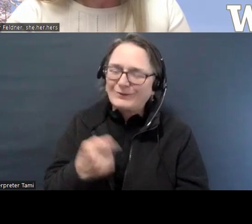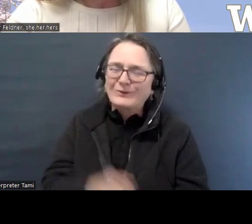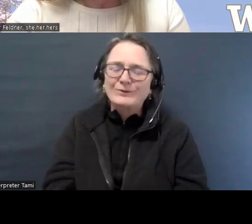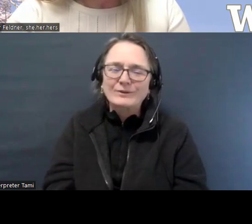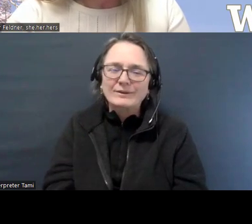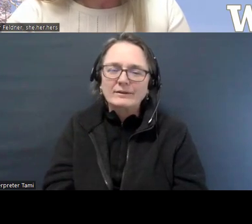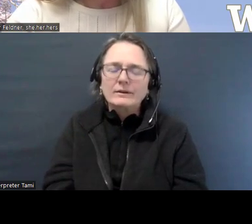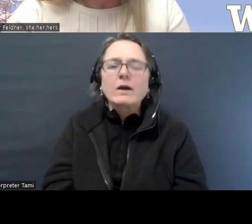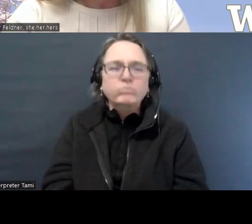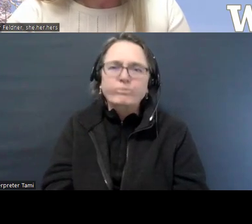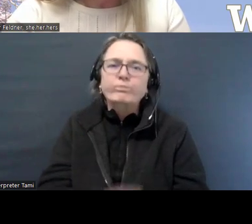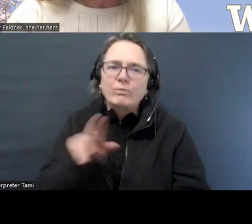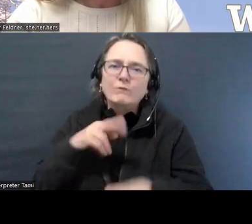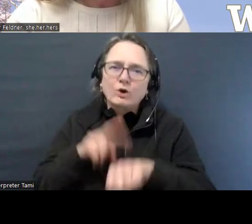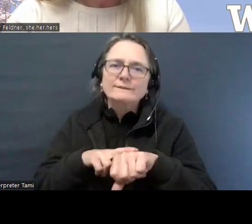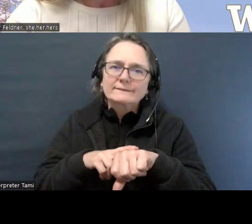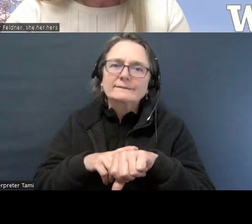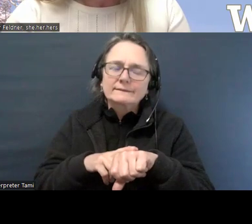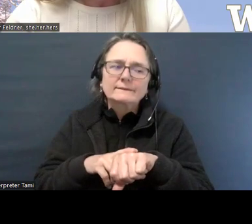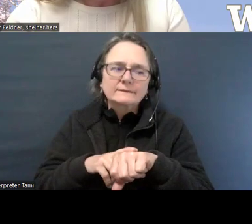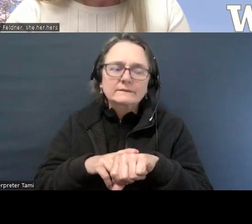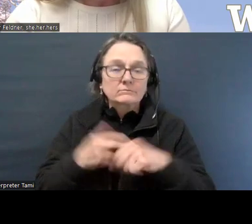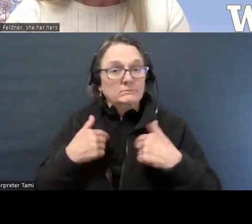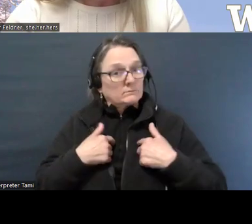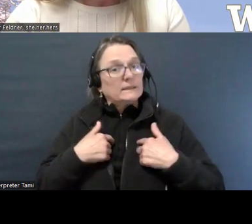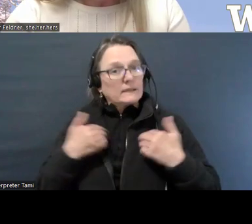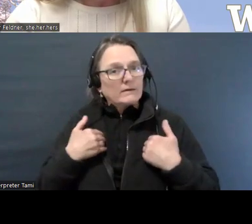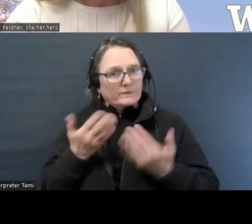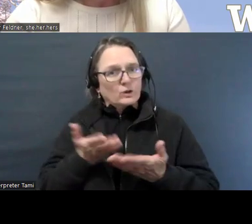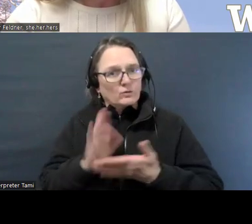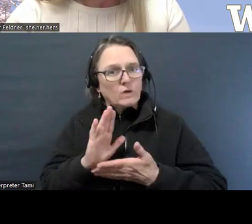Of course, I have the right to change my medical provider.